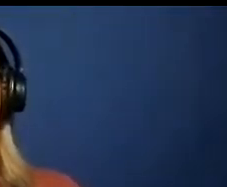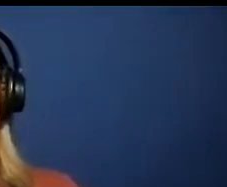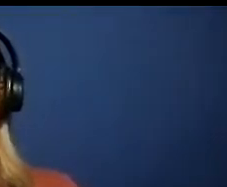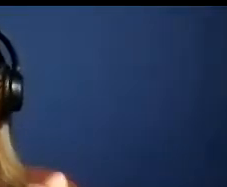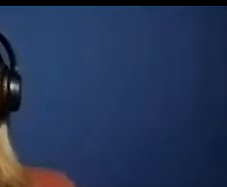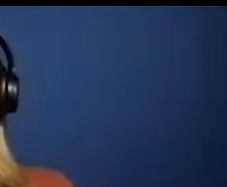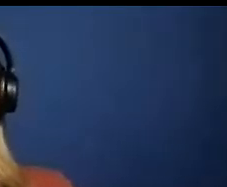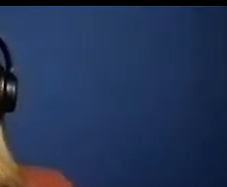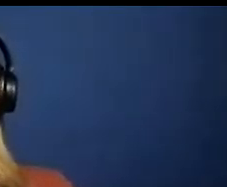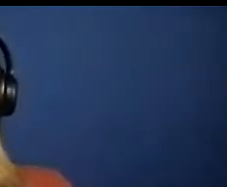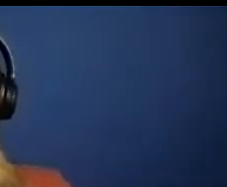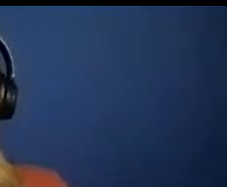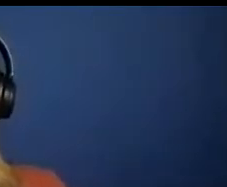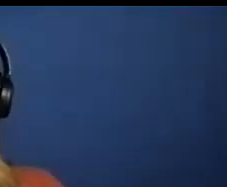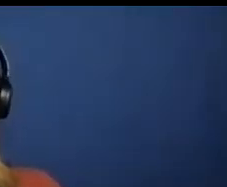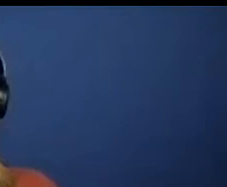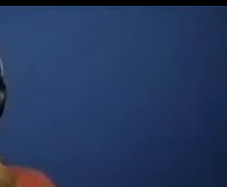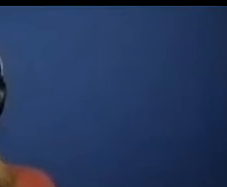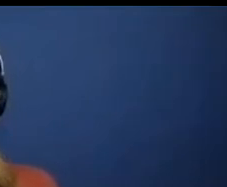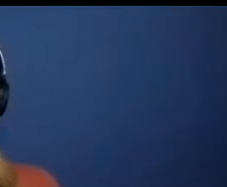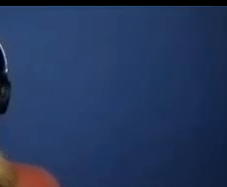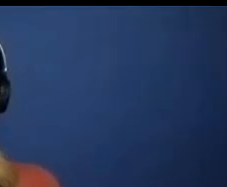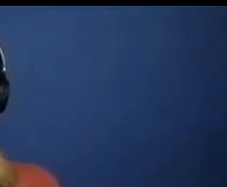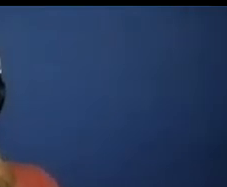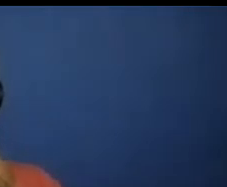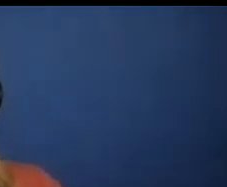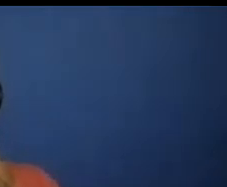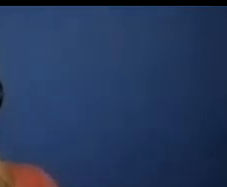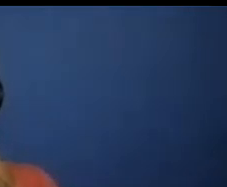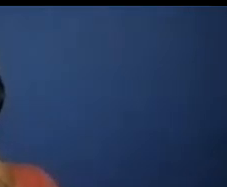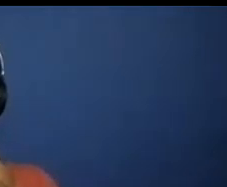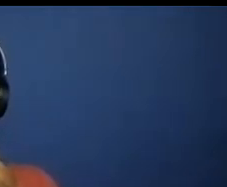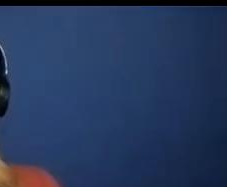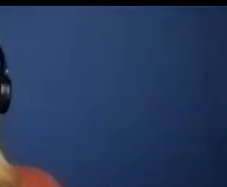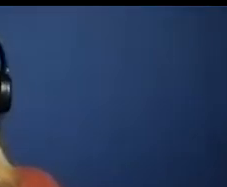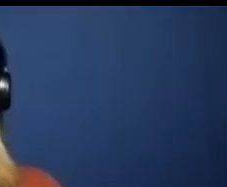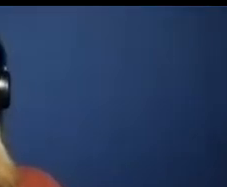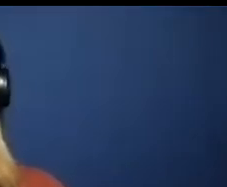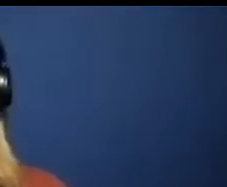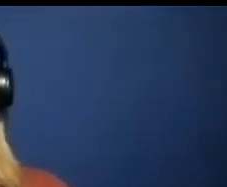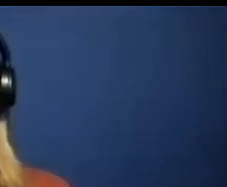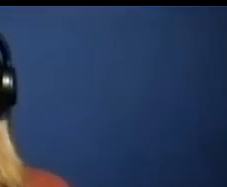This evening we will be taking questions by chat box. If any questions come up during the